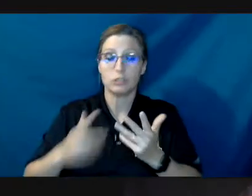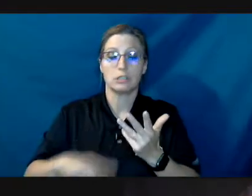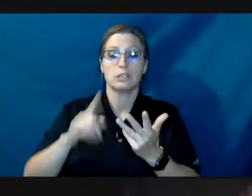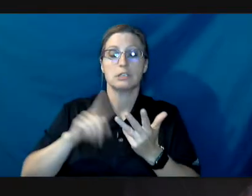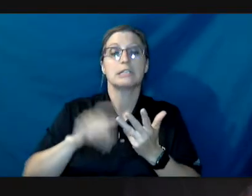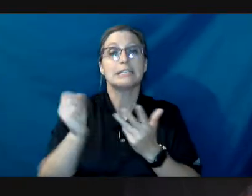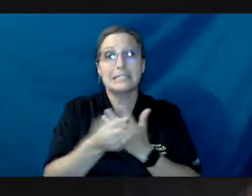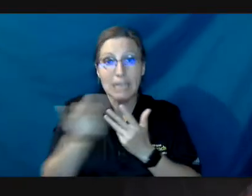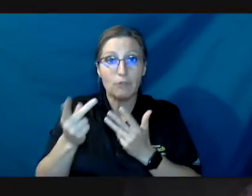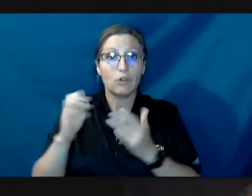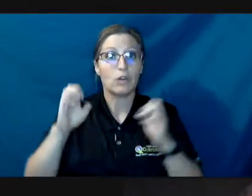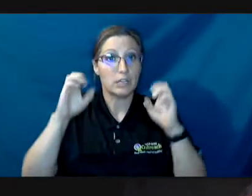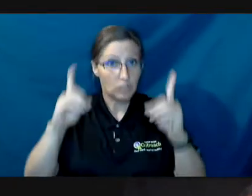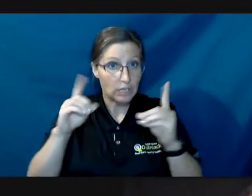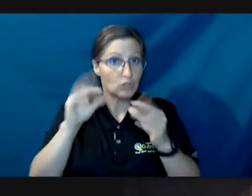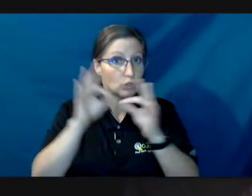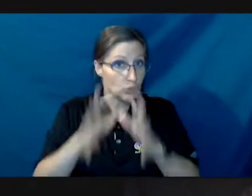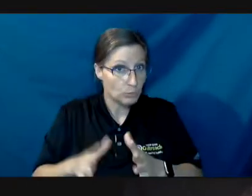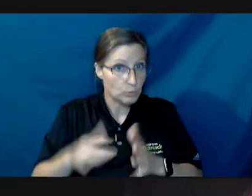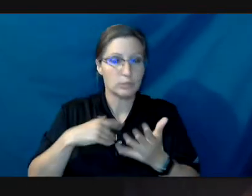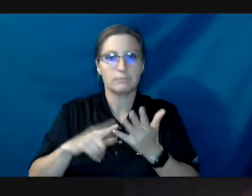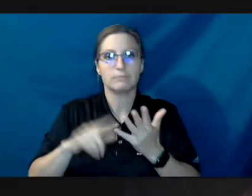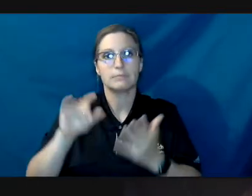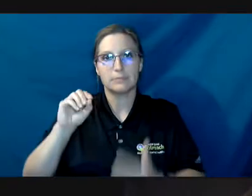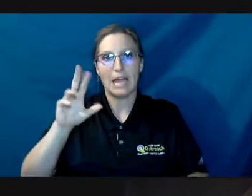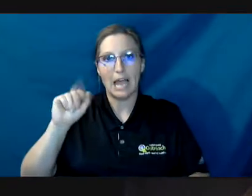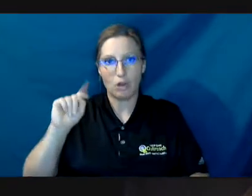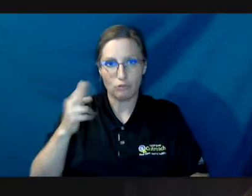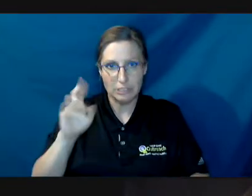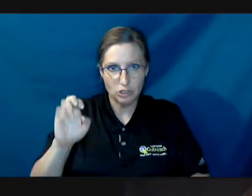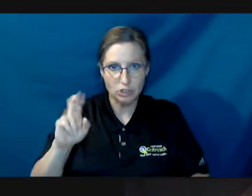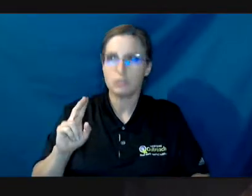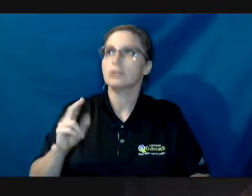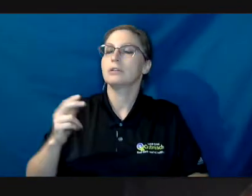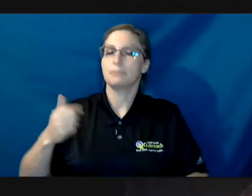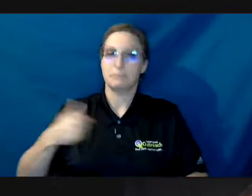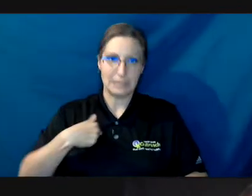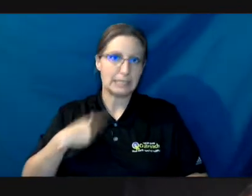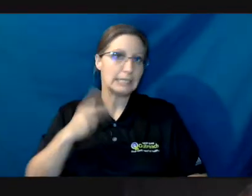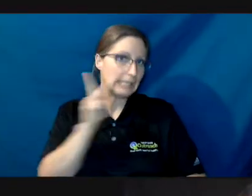and also Outreach staff members, Keith and I were involved in that.